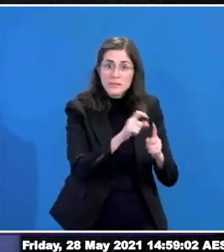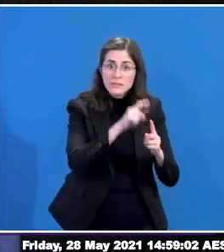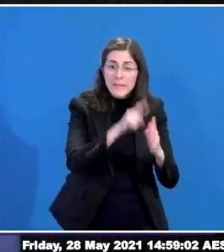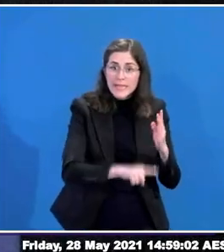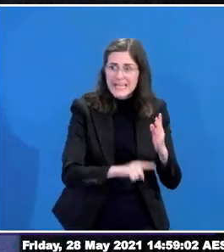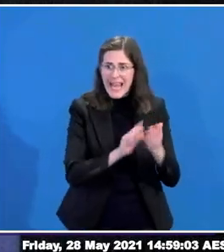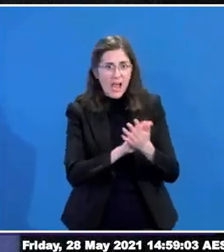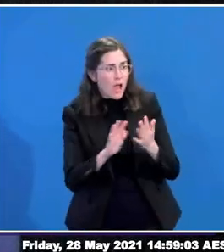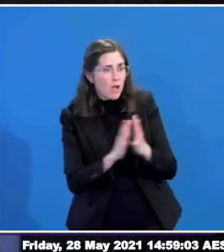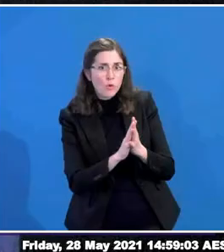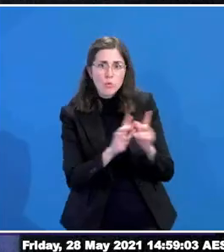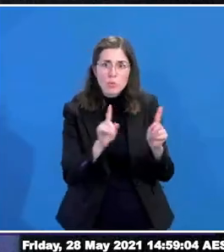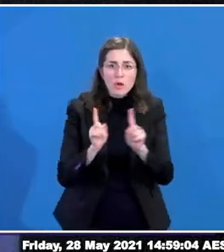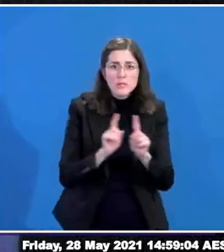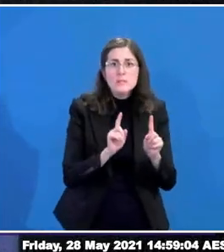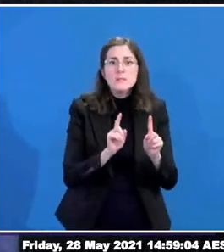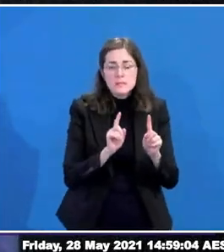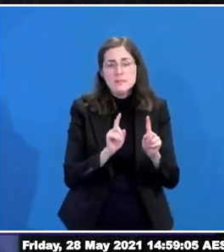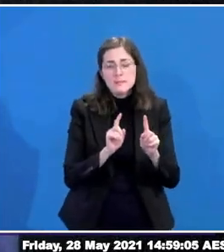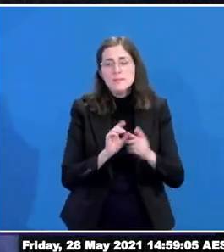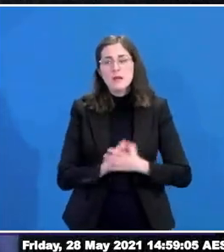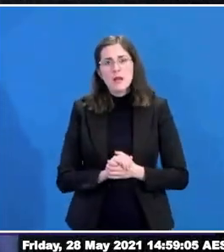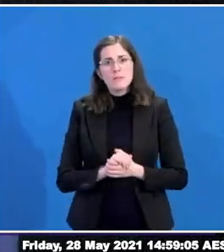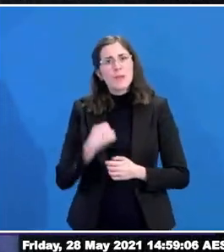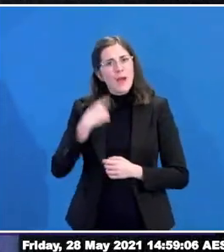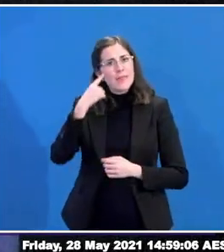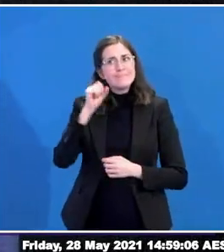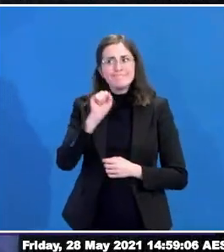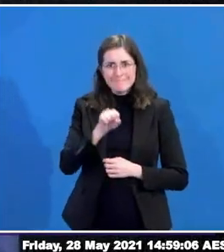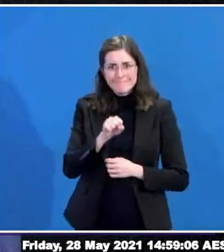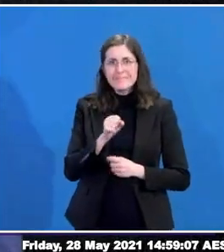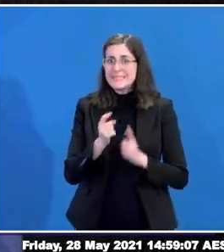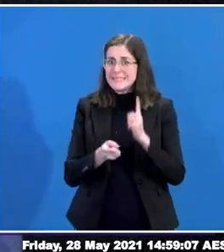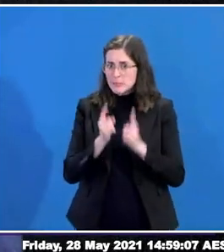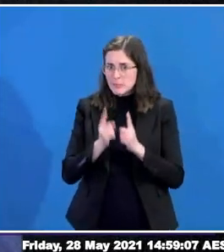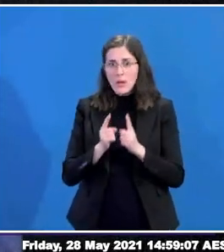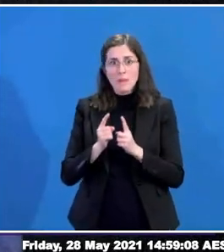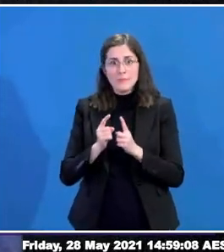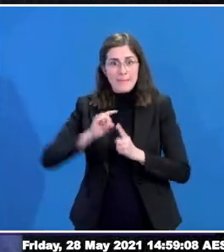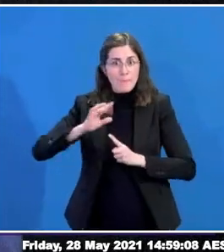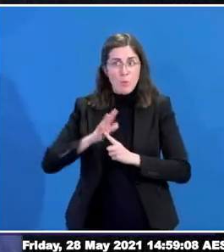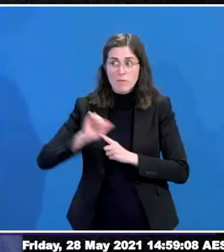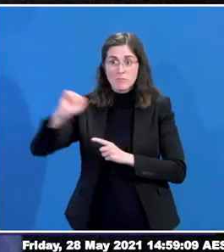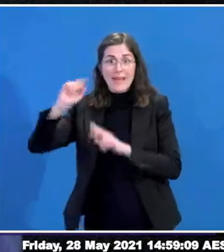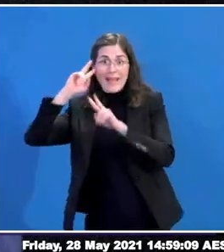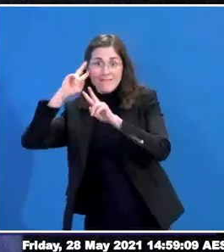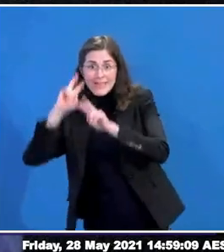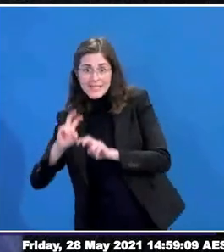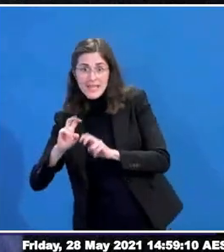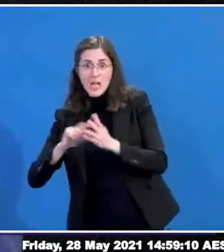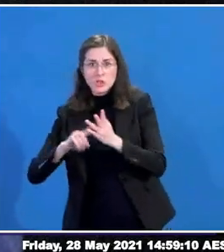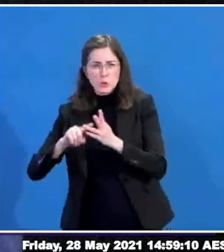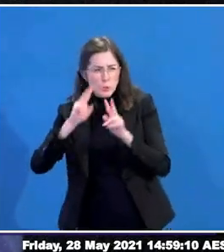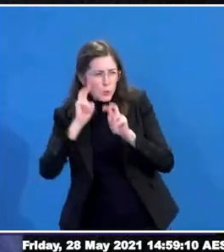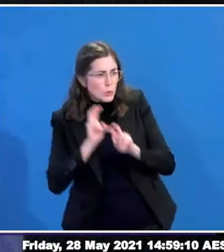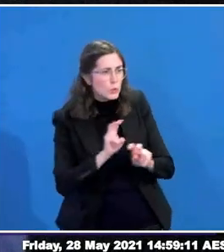I think that often, the investigation would be both responding to the matters